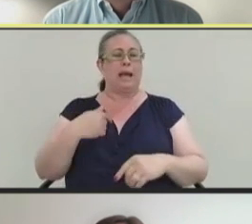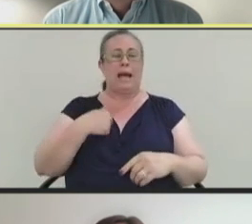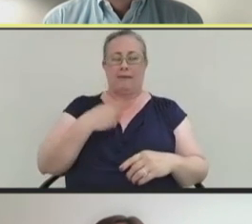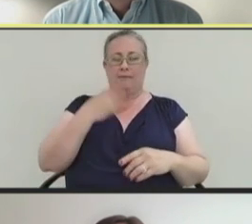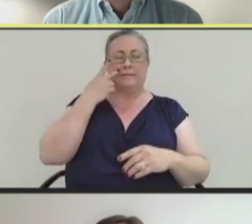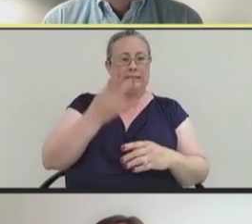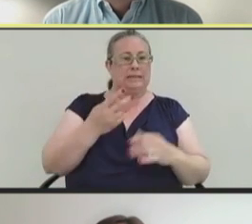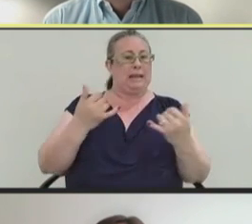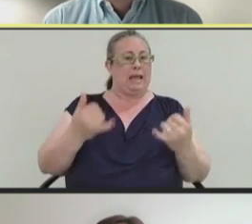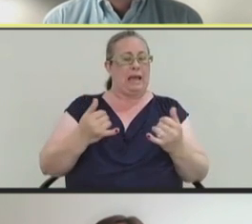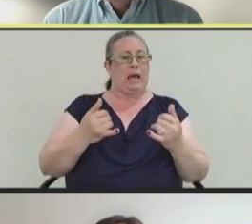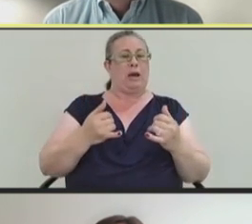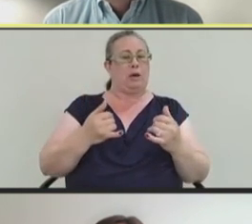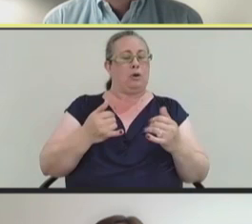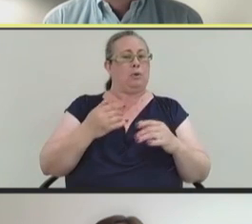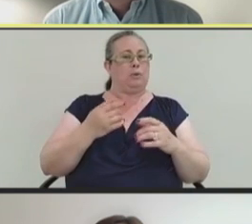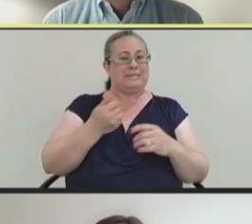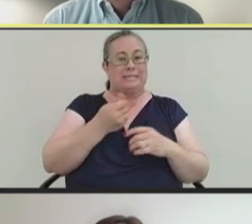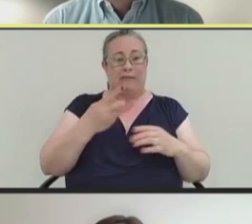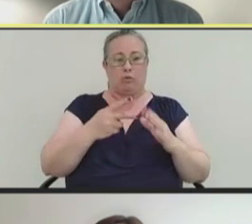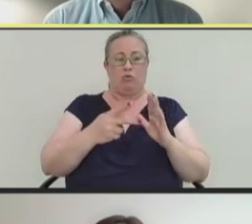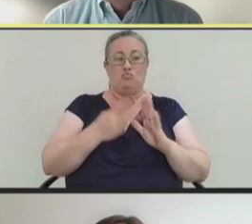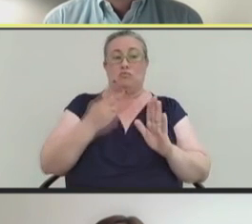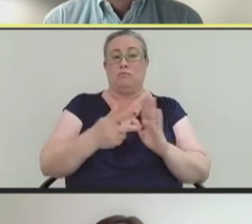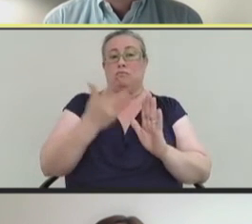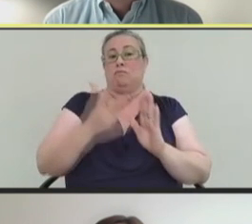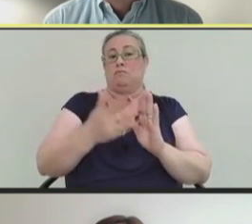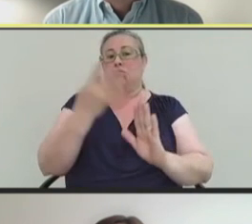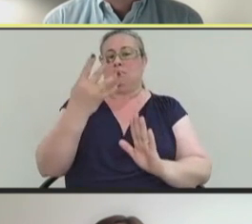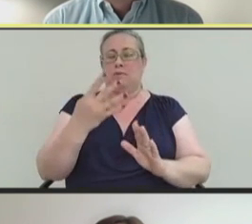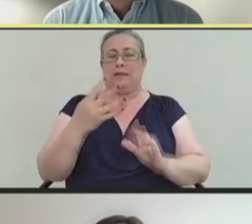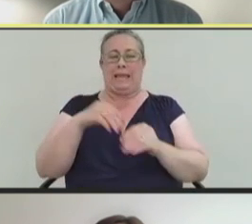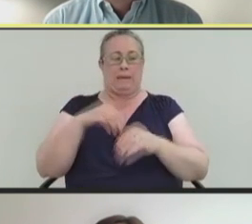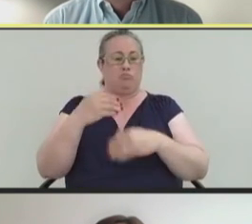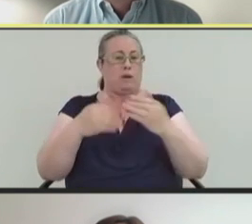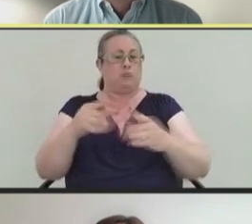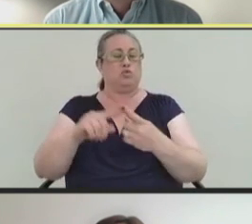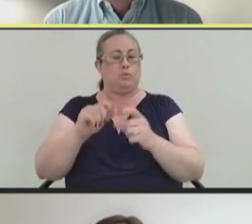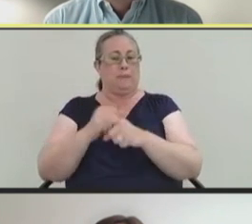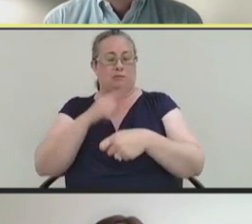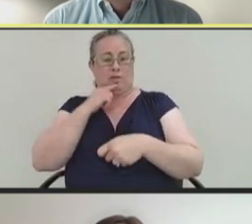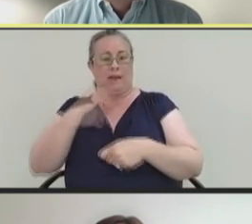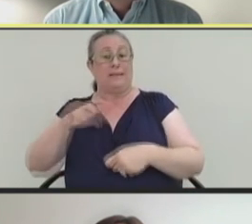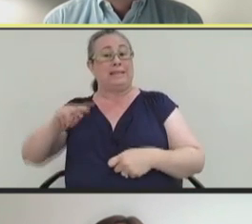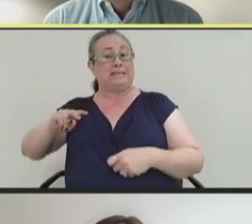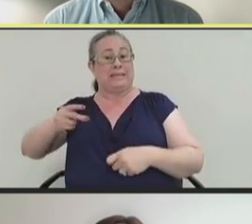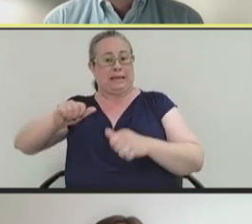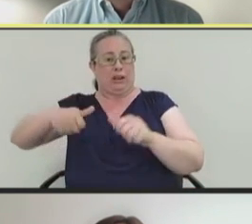different components of process in order to make sure we have secondary suppliers and are thinking